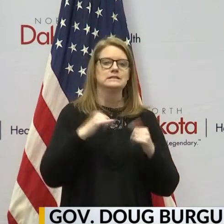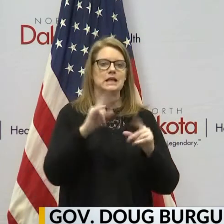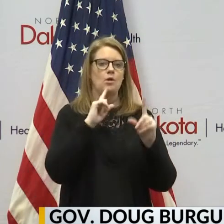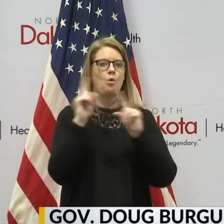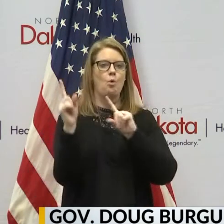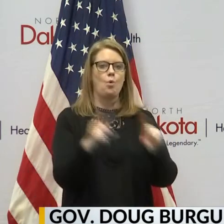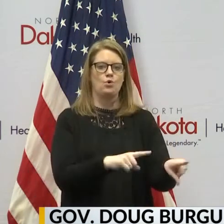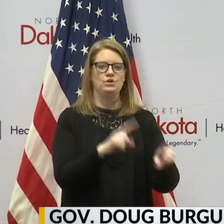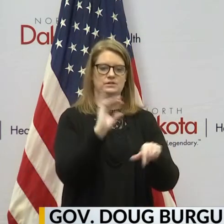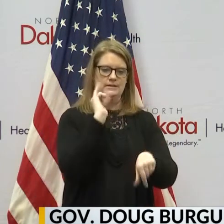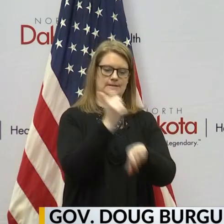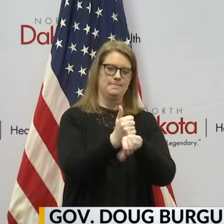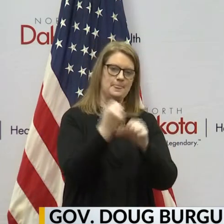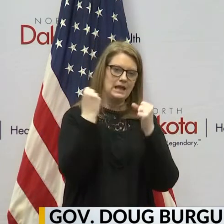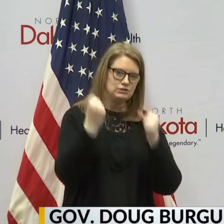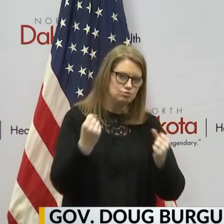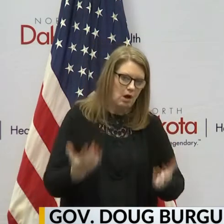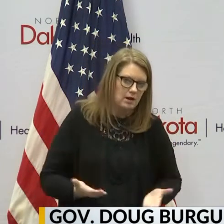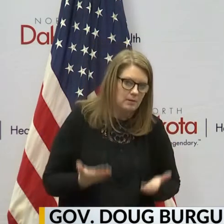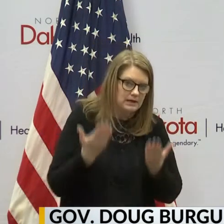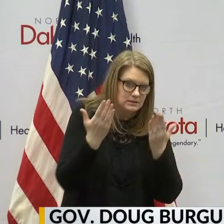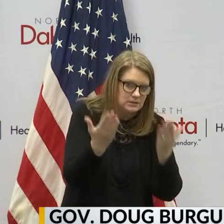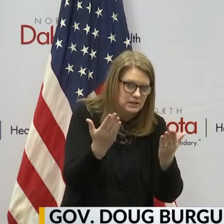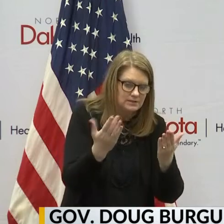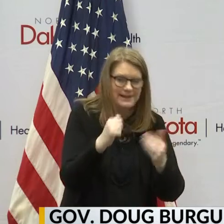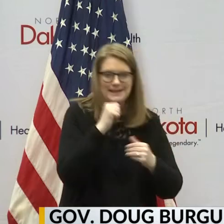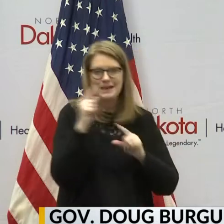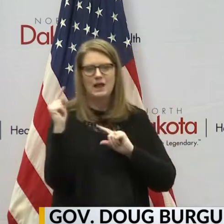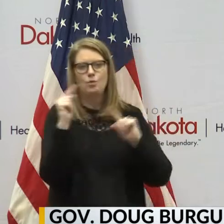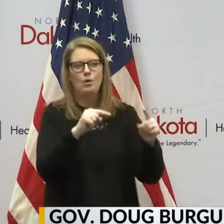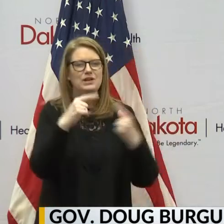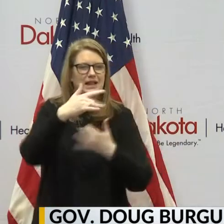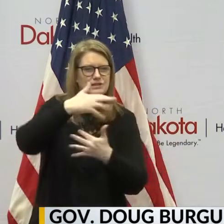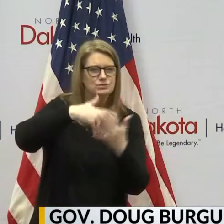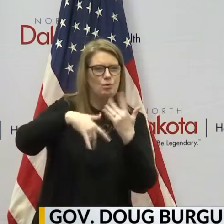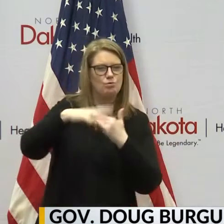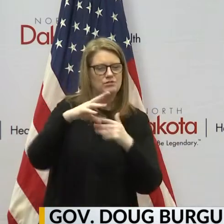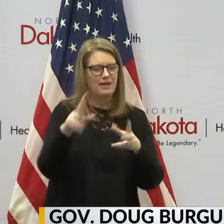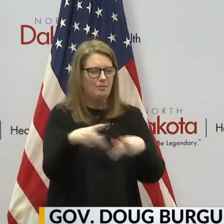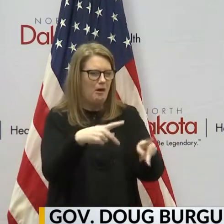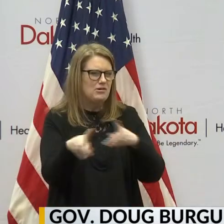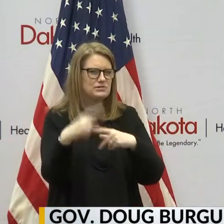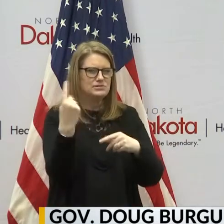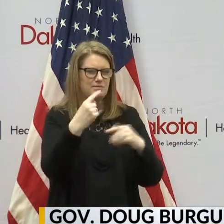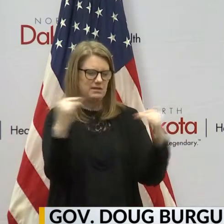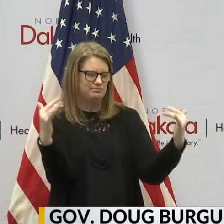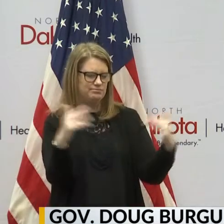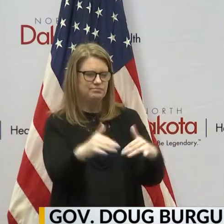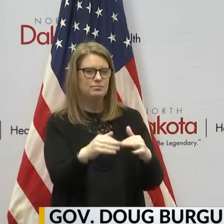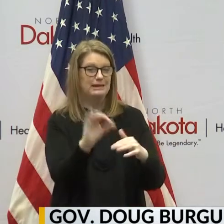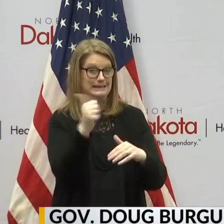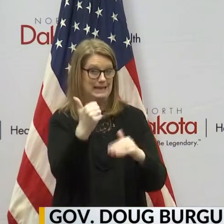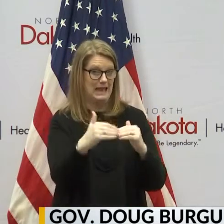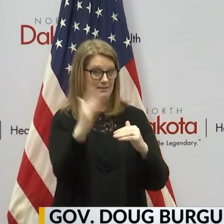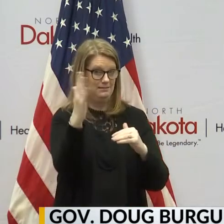RECOMMENDATION WE ARE GIVING. STAY HOME INCLUDING STAY HOME OR BEING OUTSIDE, IT MEANS KEEP PHYSICAL DISTANCE AWAY FROM OTHER PEOPLE.